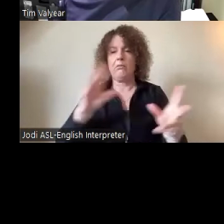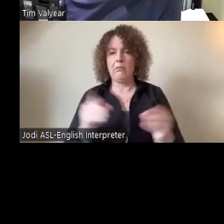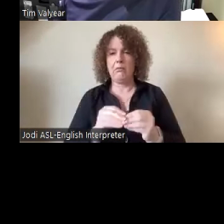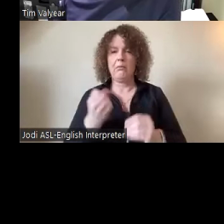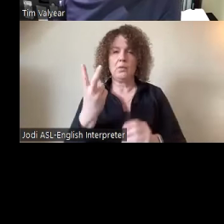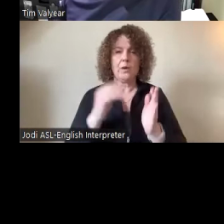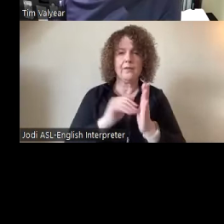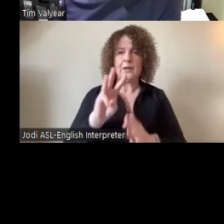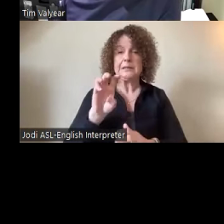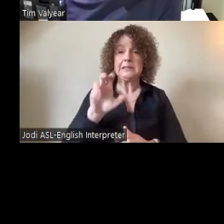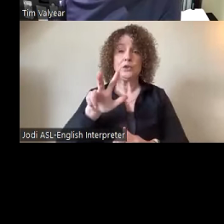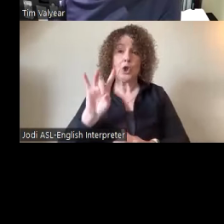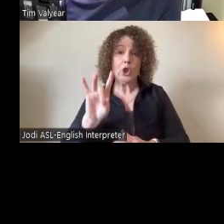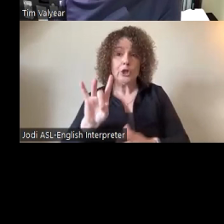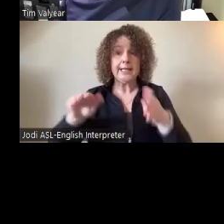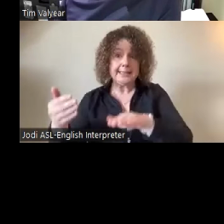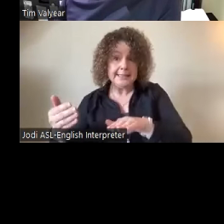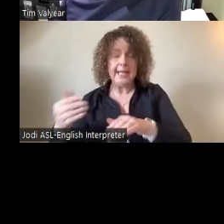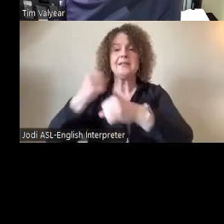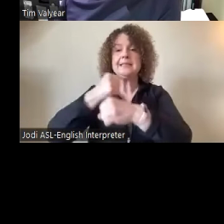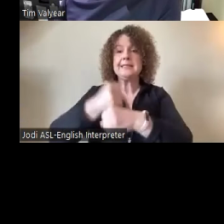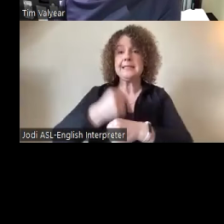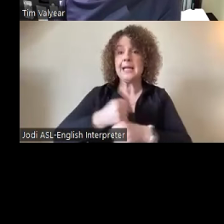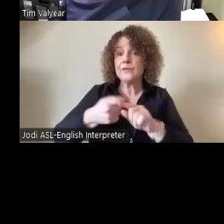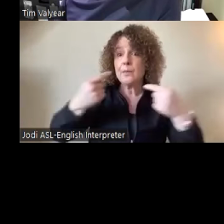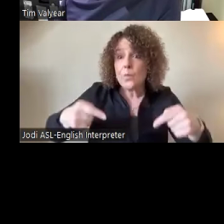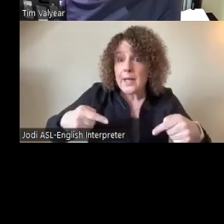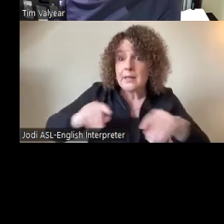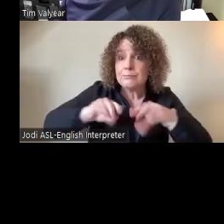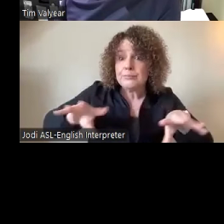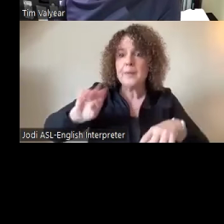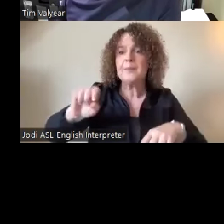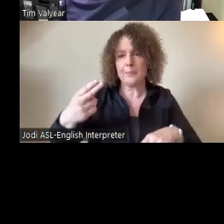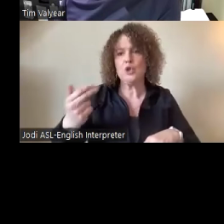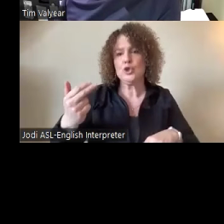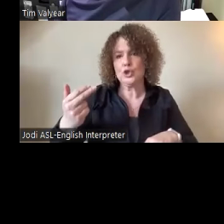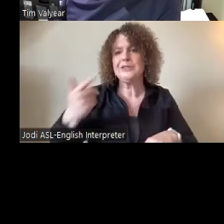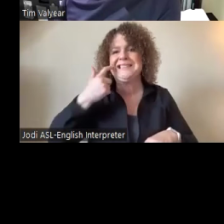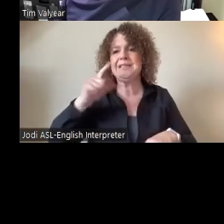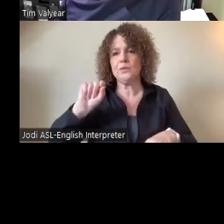3.37 million. And 37,278 deaths. In Ontario, it was 1.